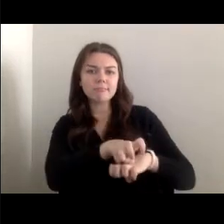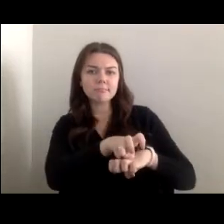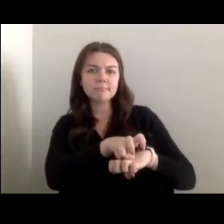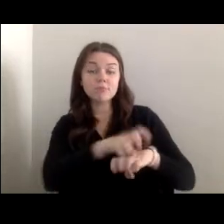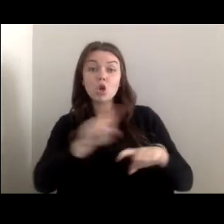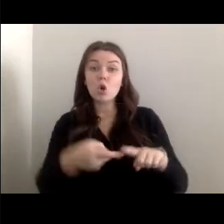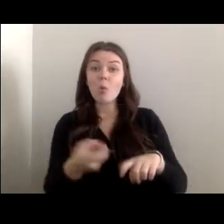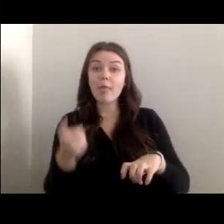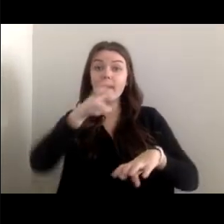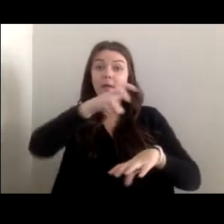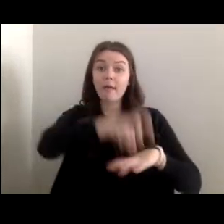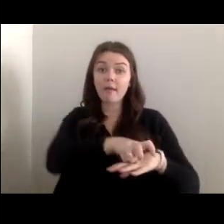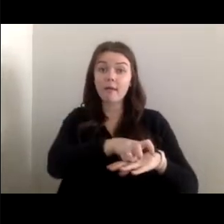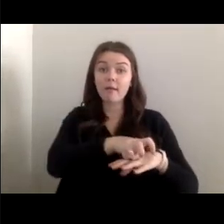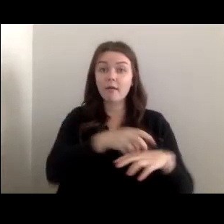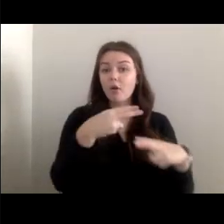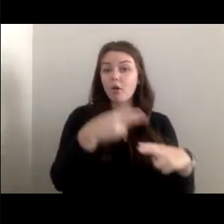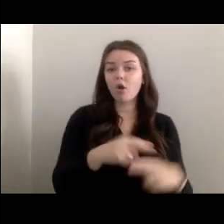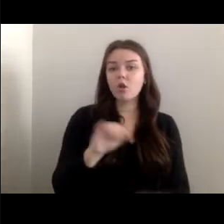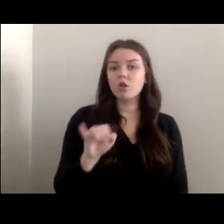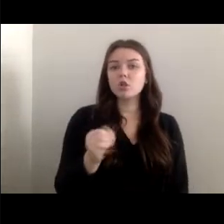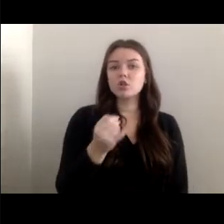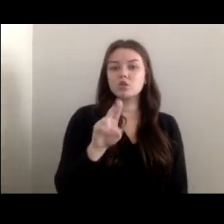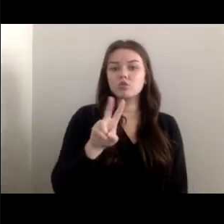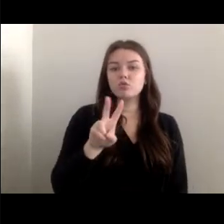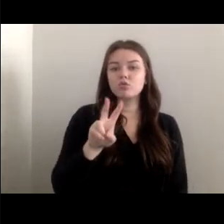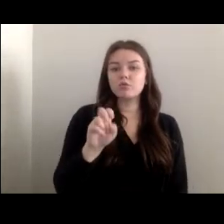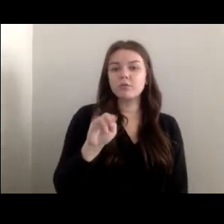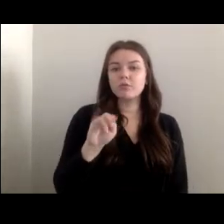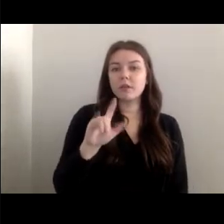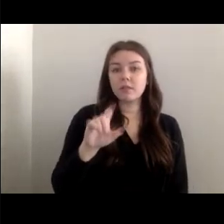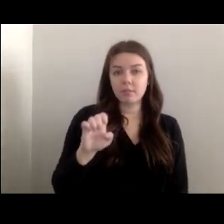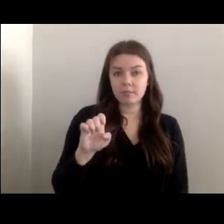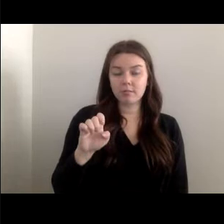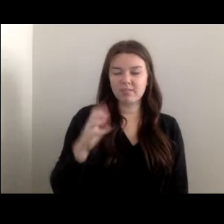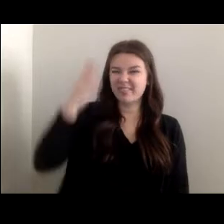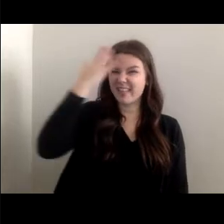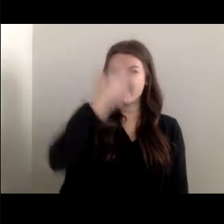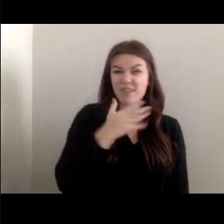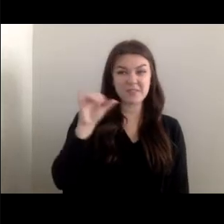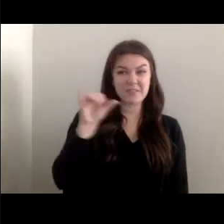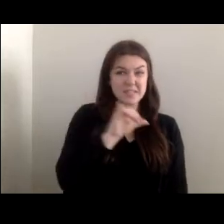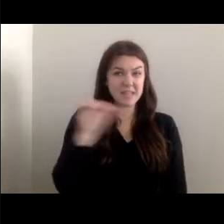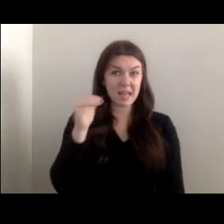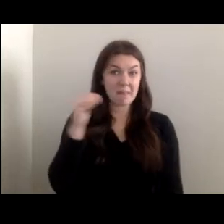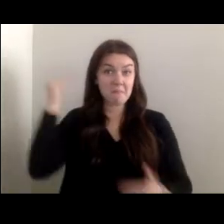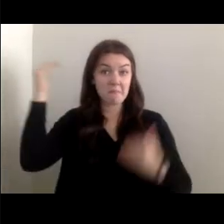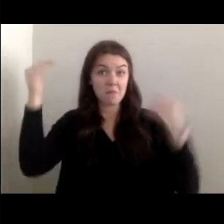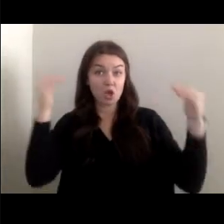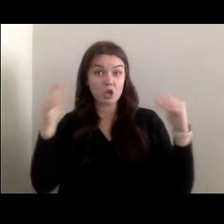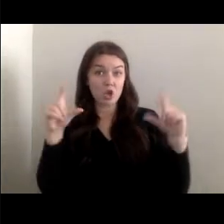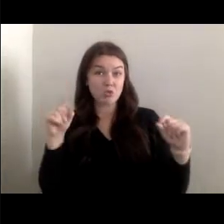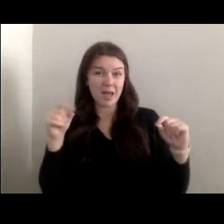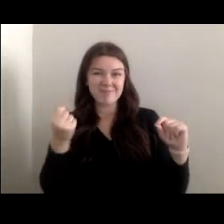So juveniles look exactly like adult crab, but they're teeny tiny. So we're going to look at a couple of juveniles